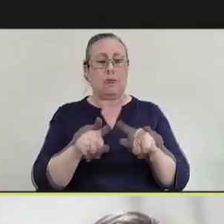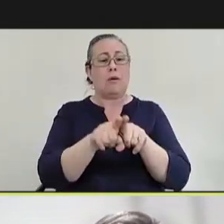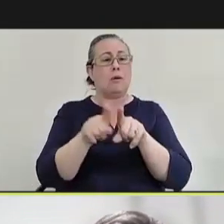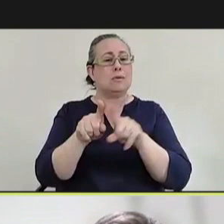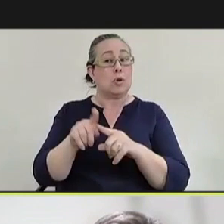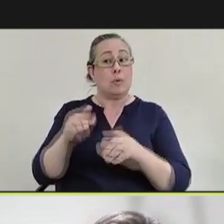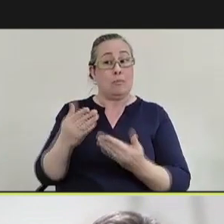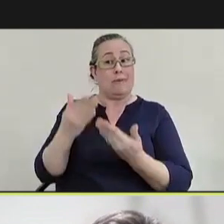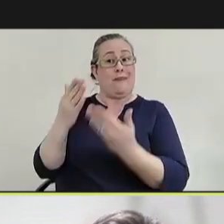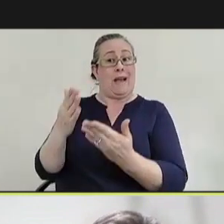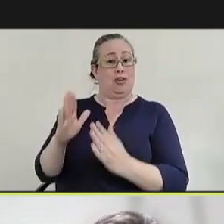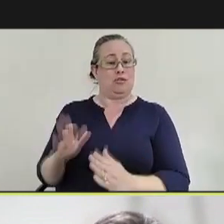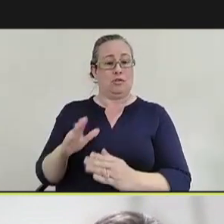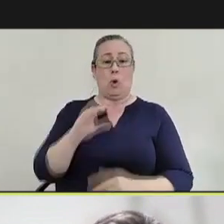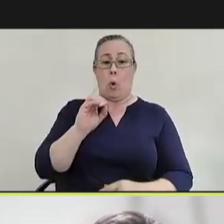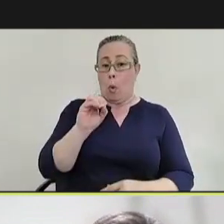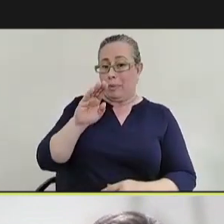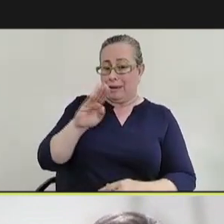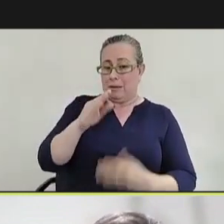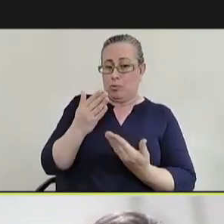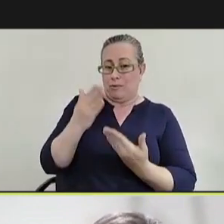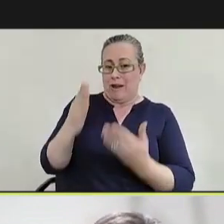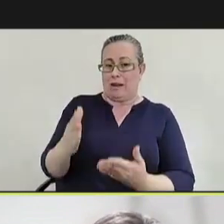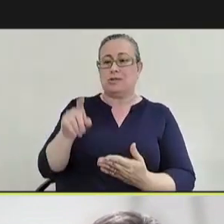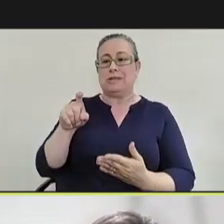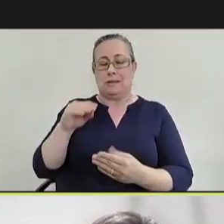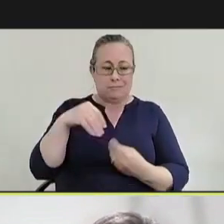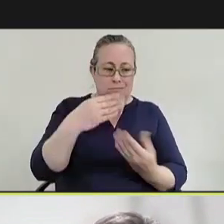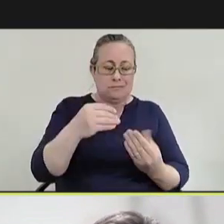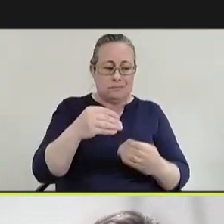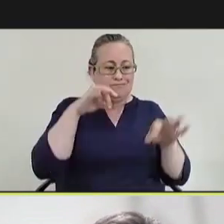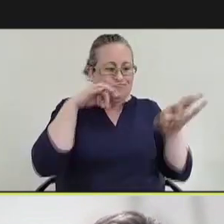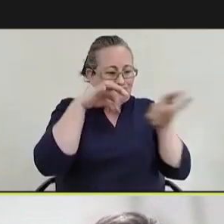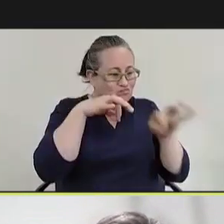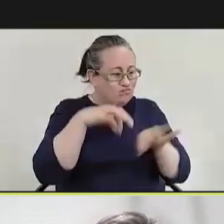especially OB providers, need to provide information about all of these vaccines